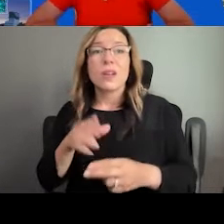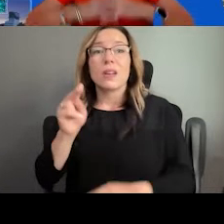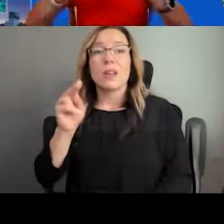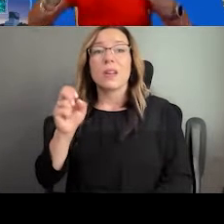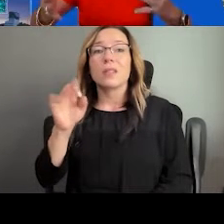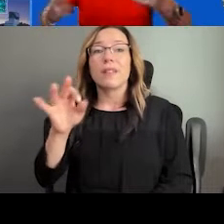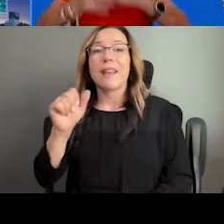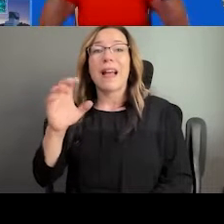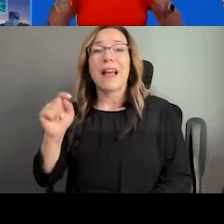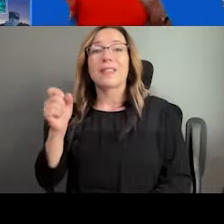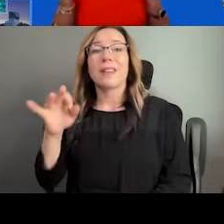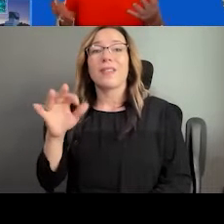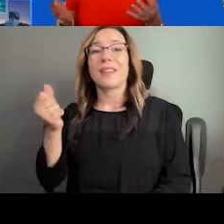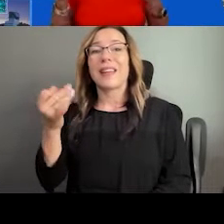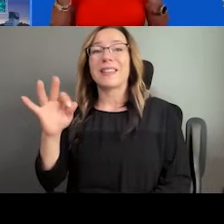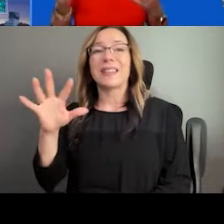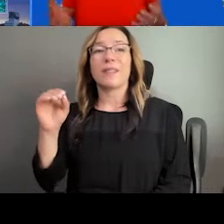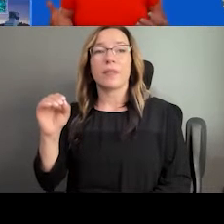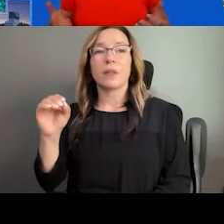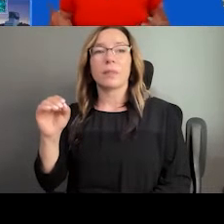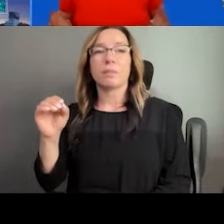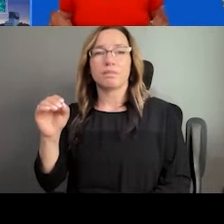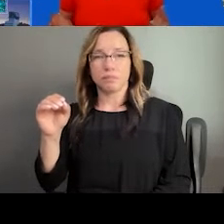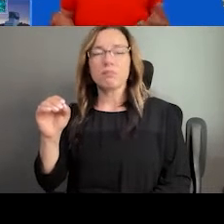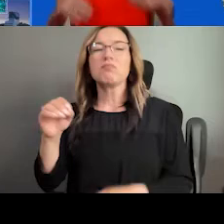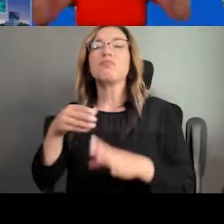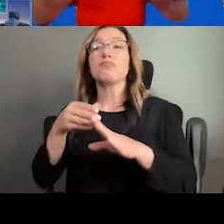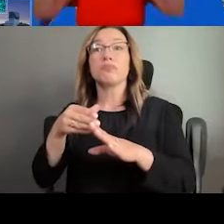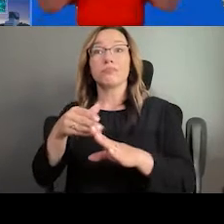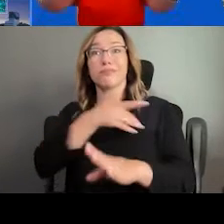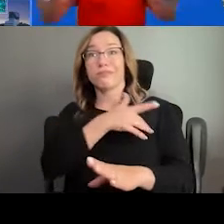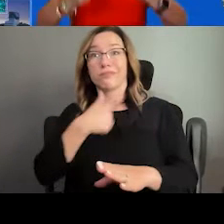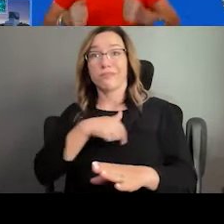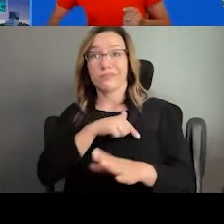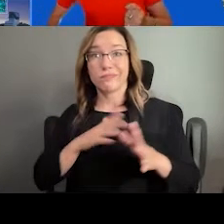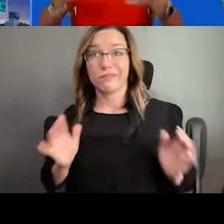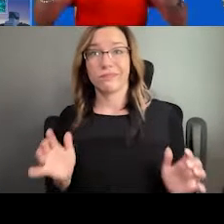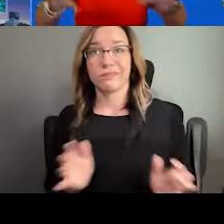Previously, we encouraged state and local governments to collaborate with